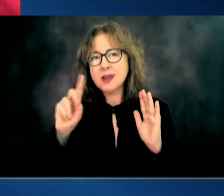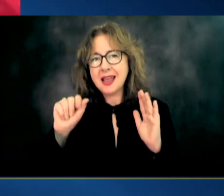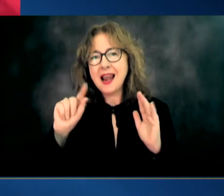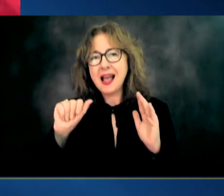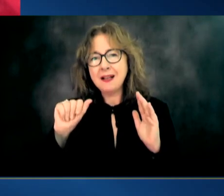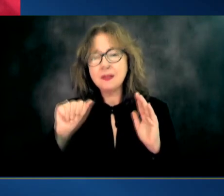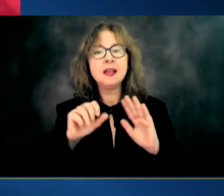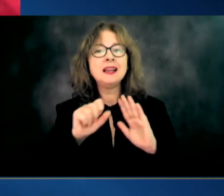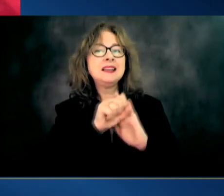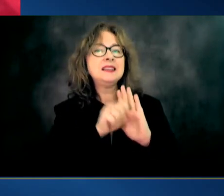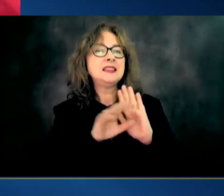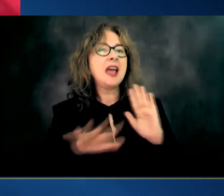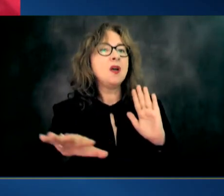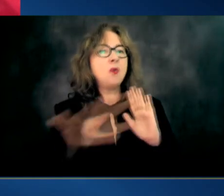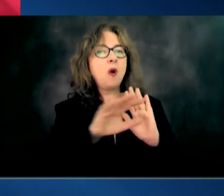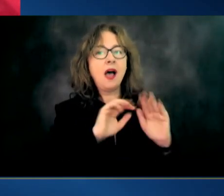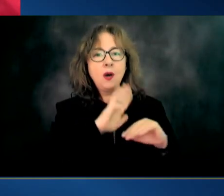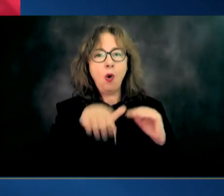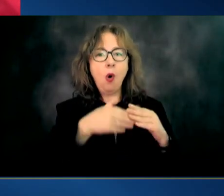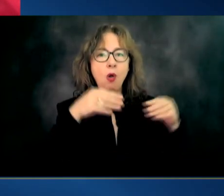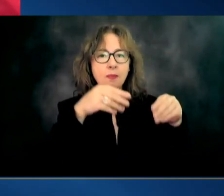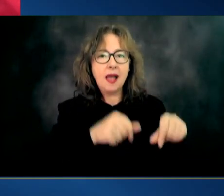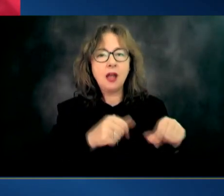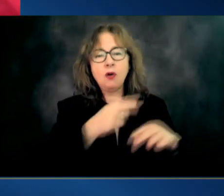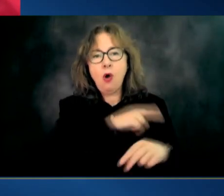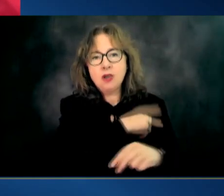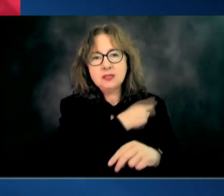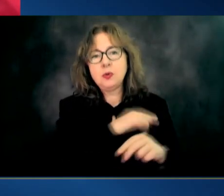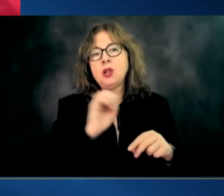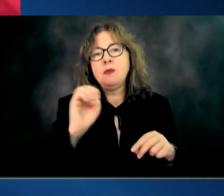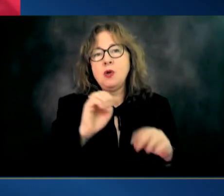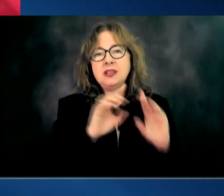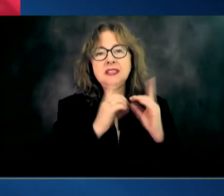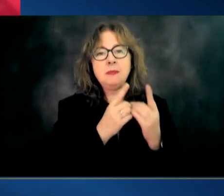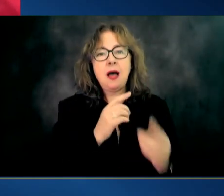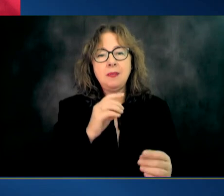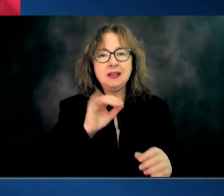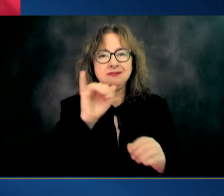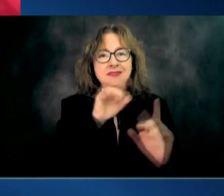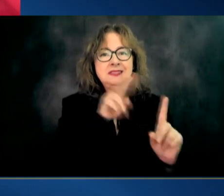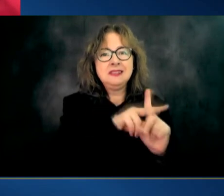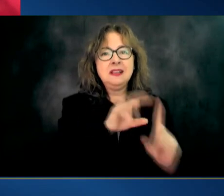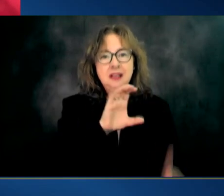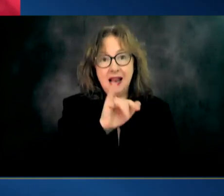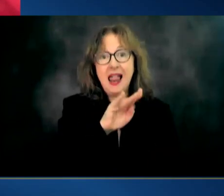all payer hospital and emergency department claims data, Medicaid claims data, newborn